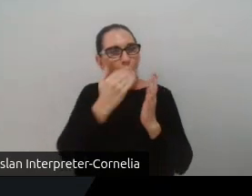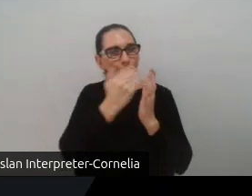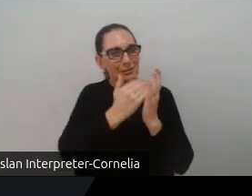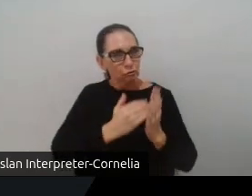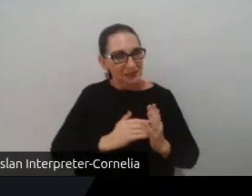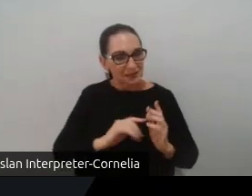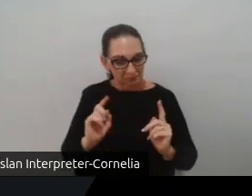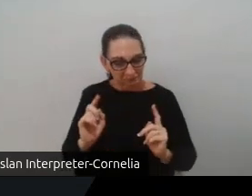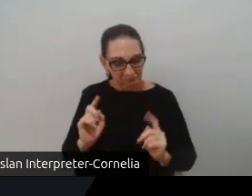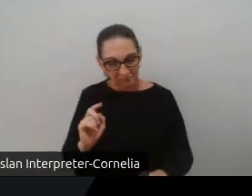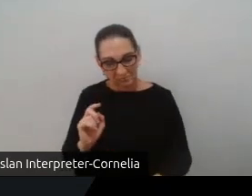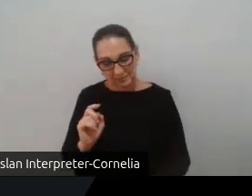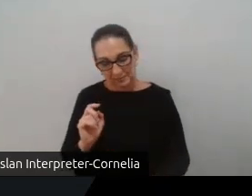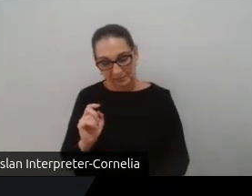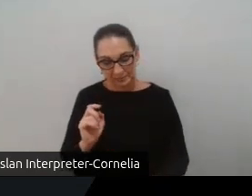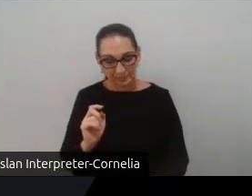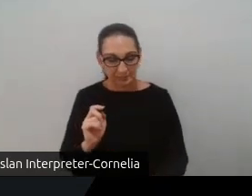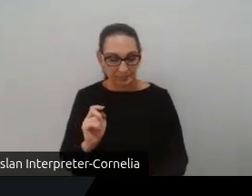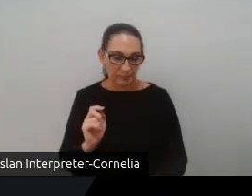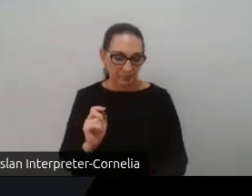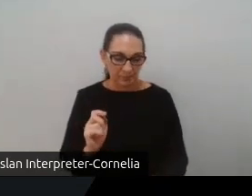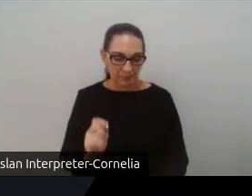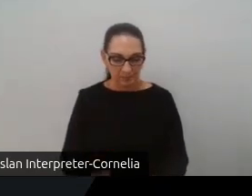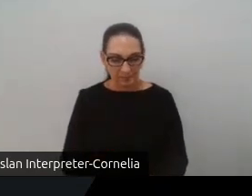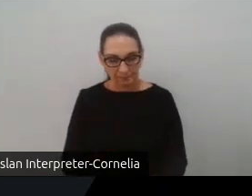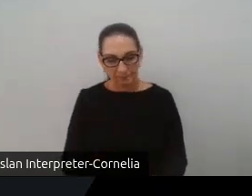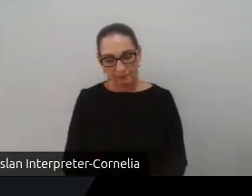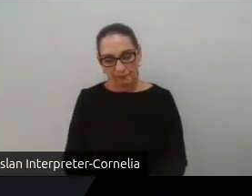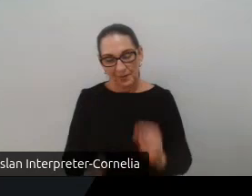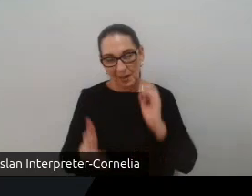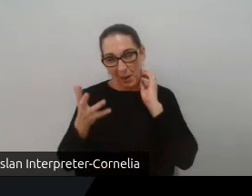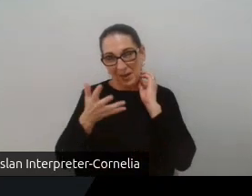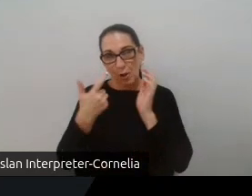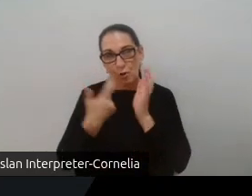for example, when it comes to respondents um and male respondents, have they completed a